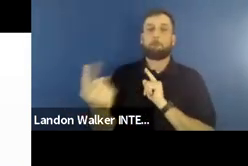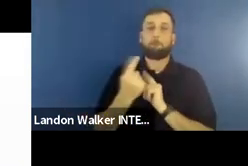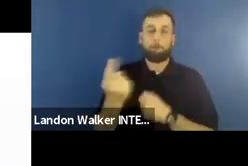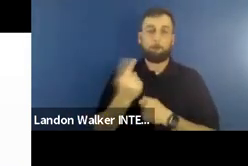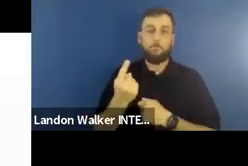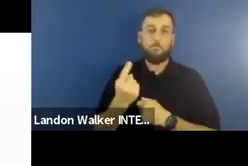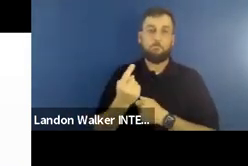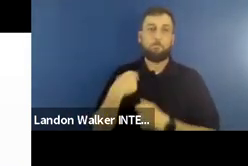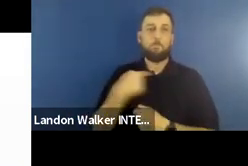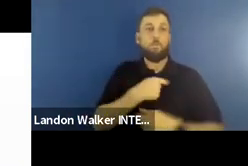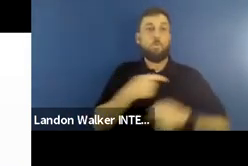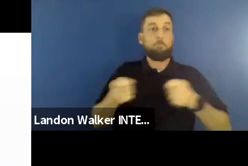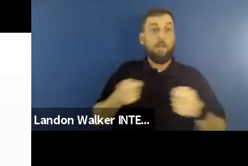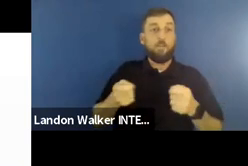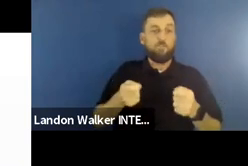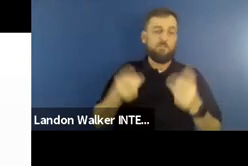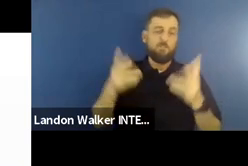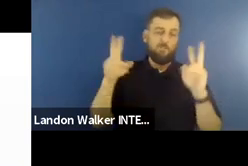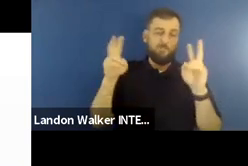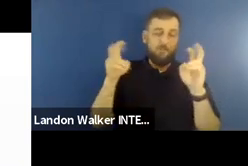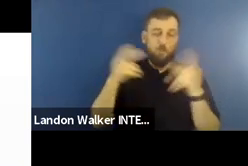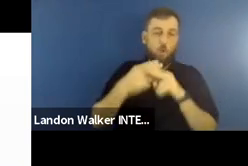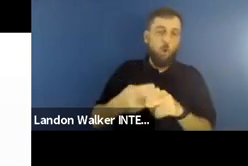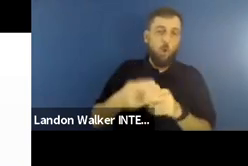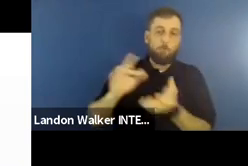We manage what they call quote unquote medical clearance.